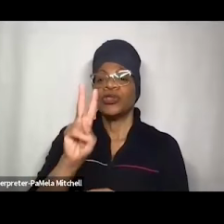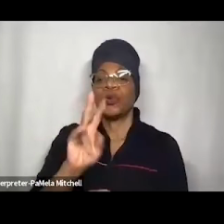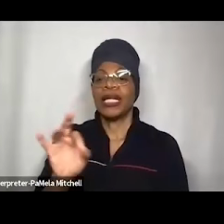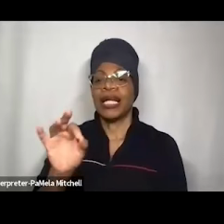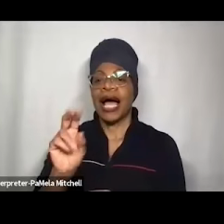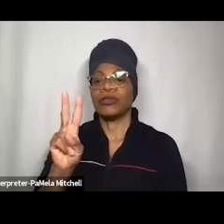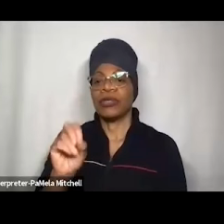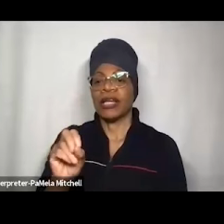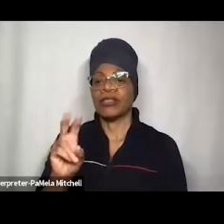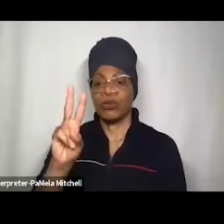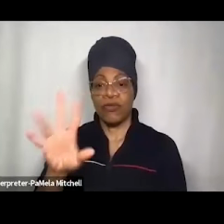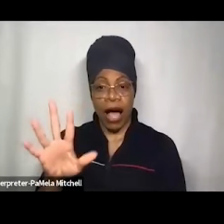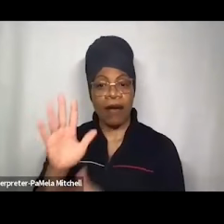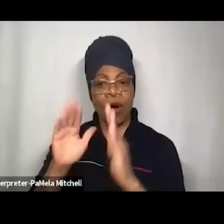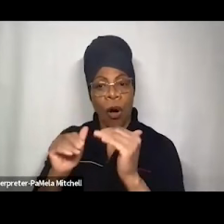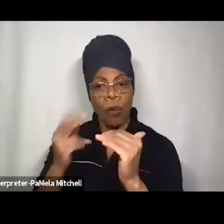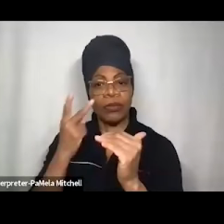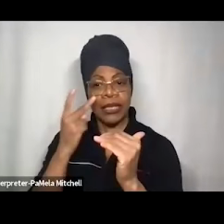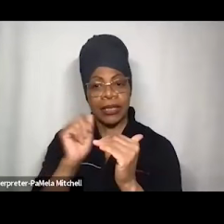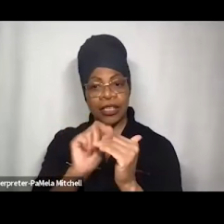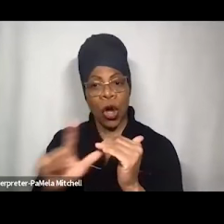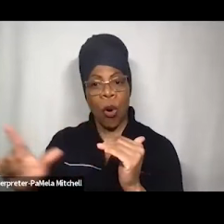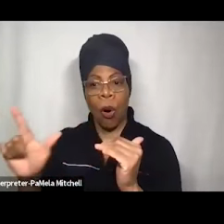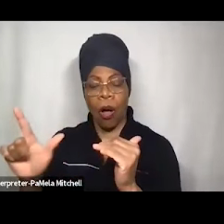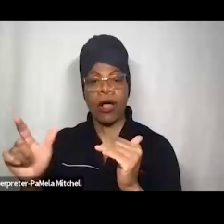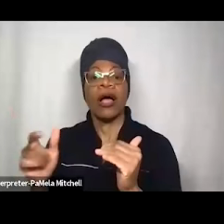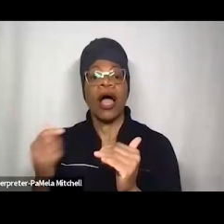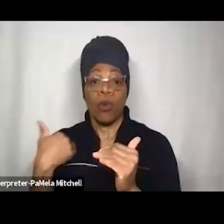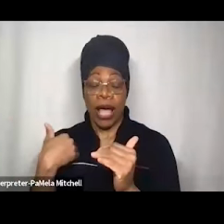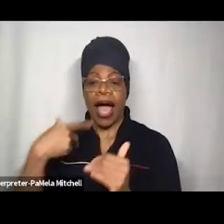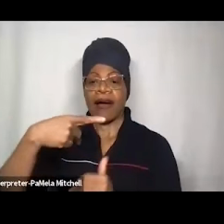Move to the next slide, please. We do have a poll that just popped up.